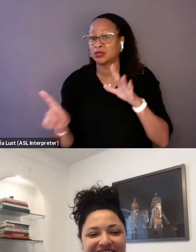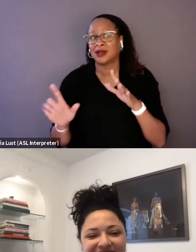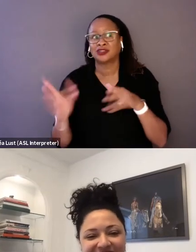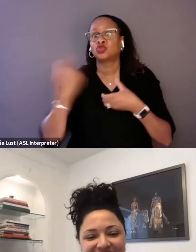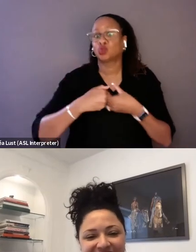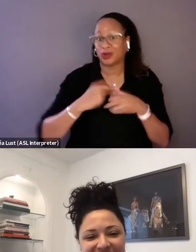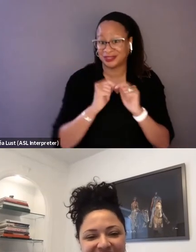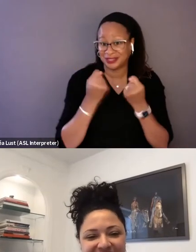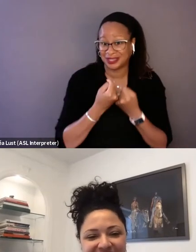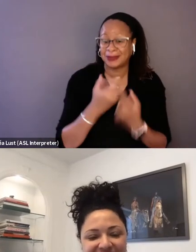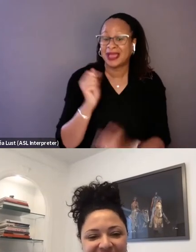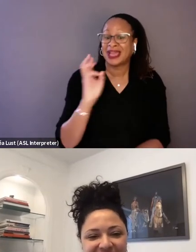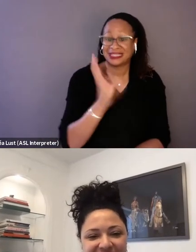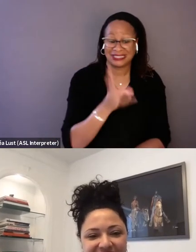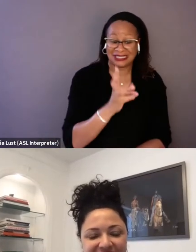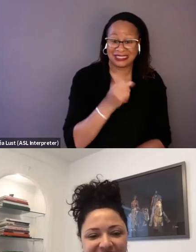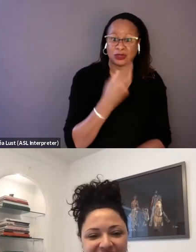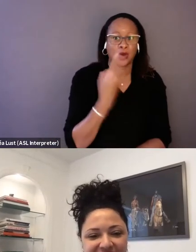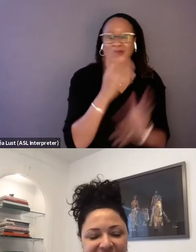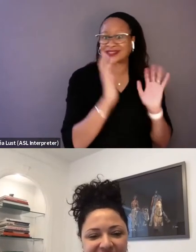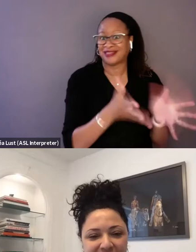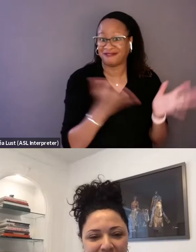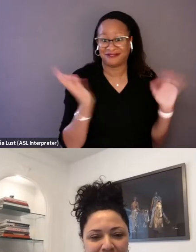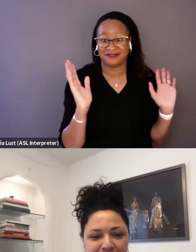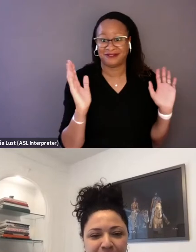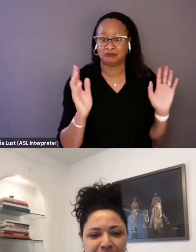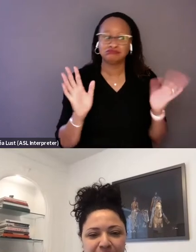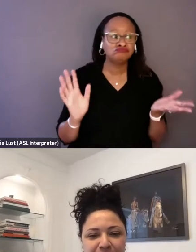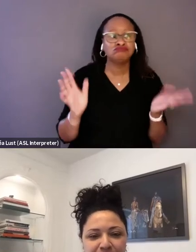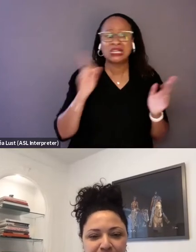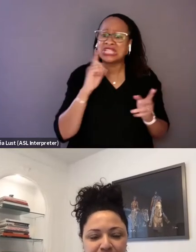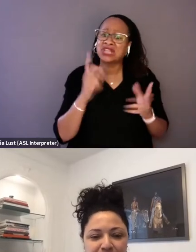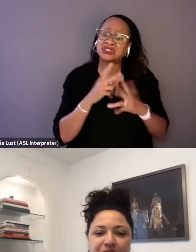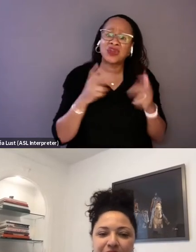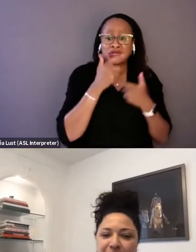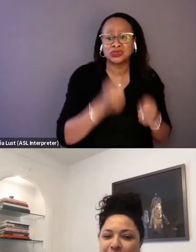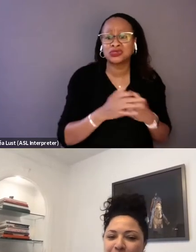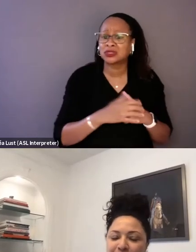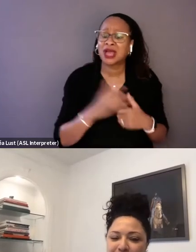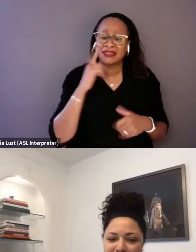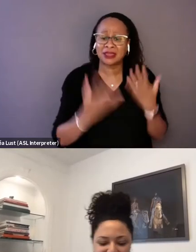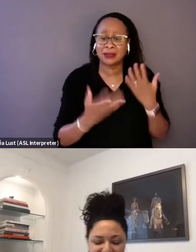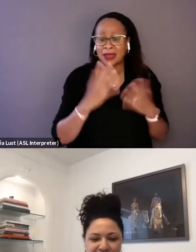and '60s was all that was left. So he was like, yeah, this sounds really interesting. So I'm thinking maybe the decade I'd like,